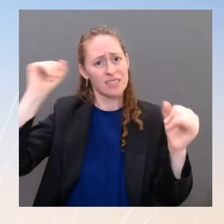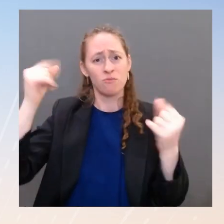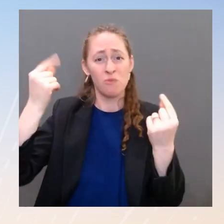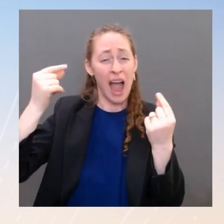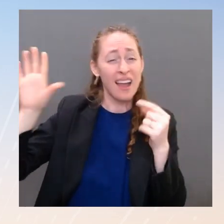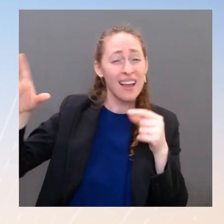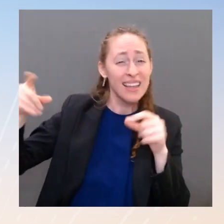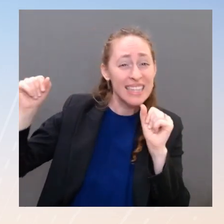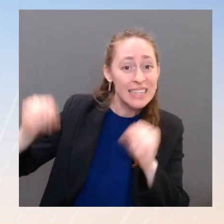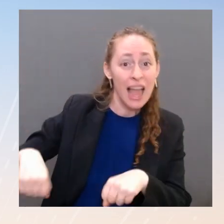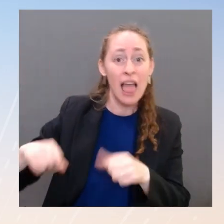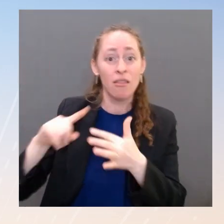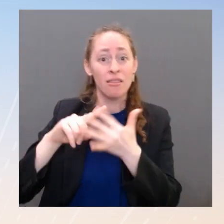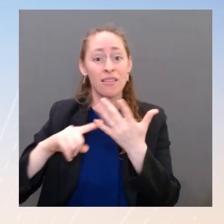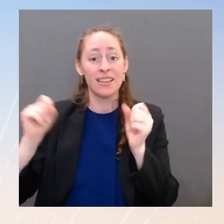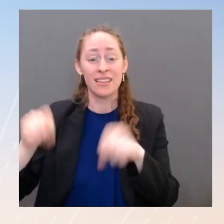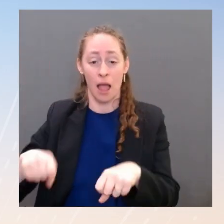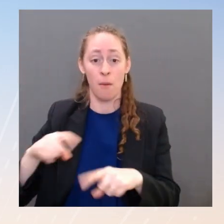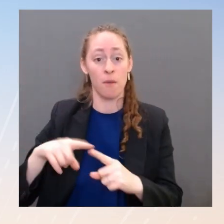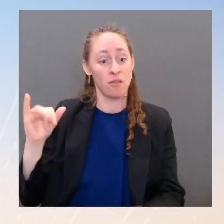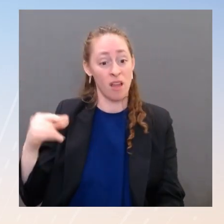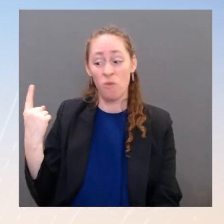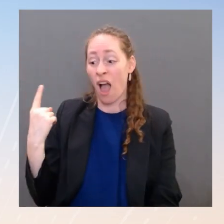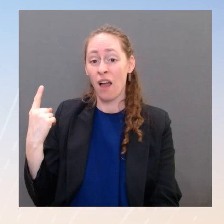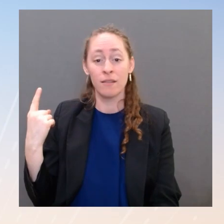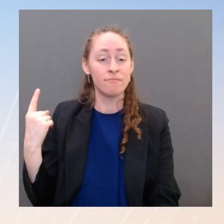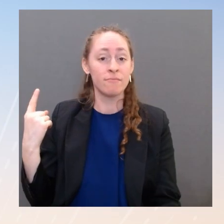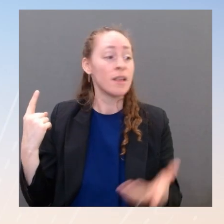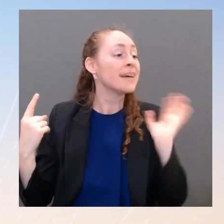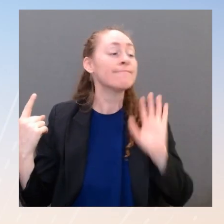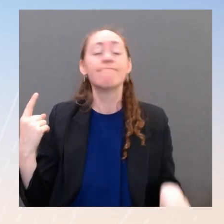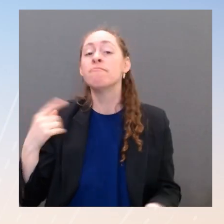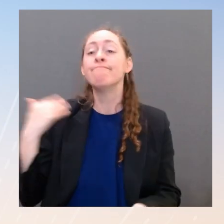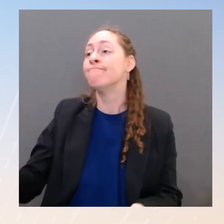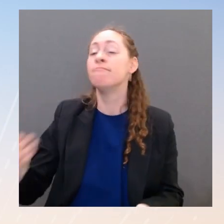We are still continuing to press for the passage of the Bipartisan Innovation Act